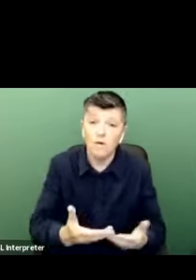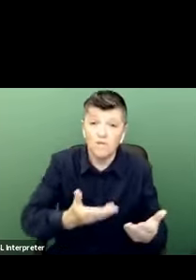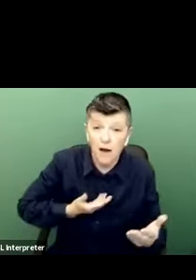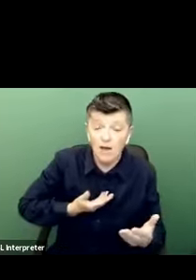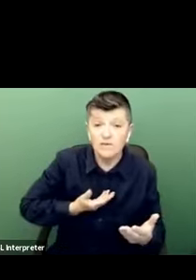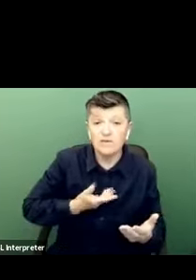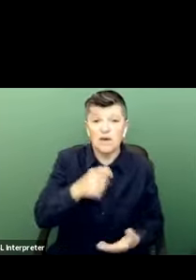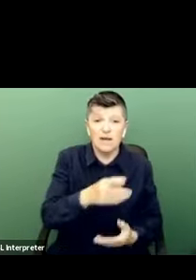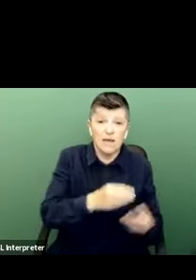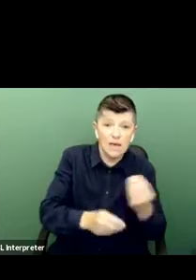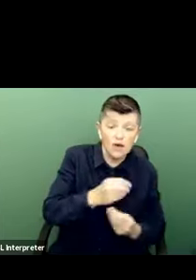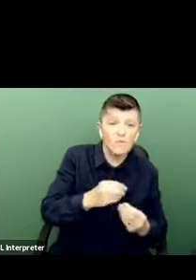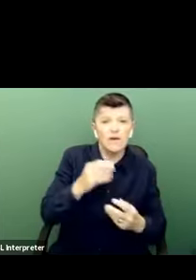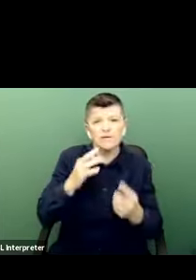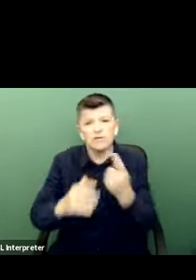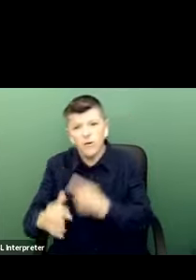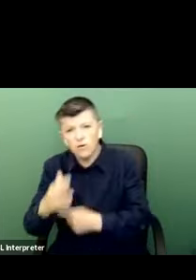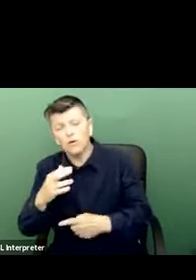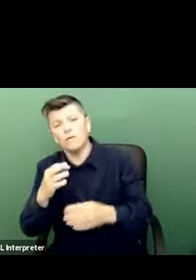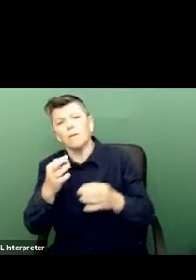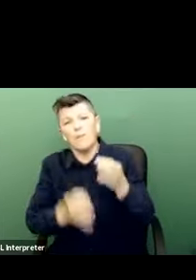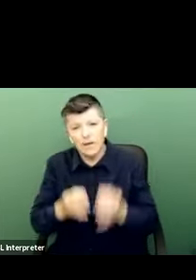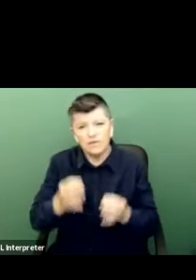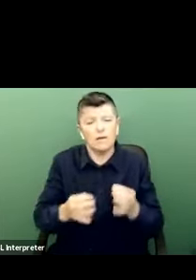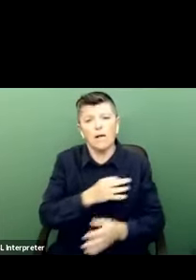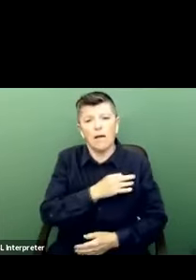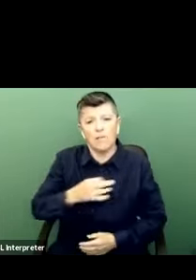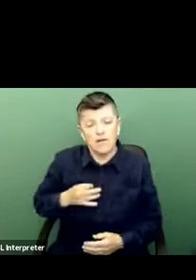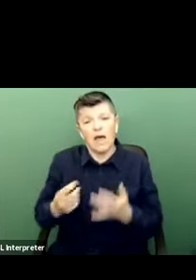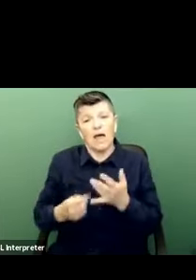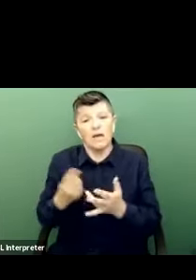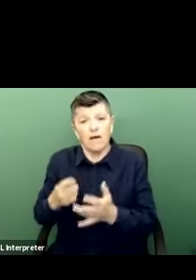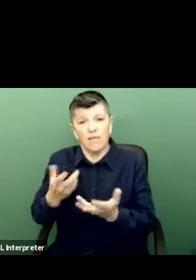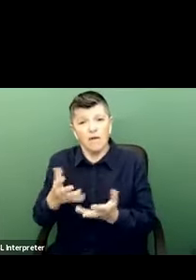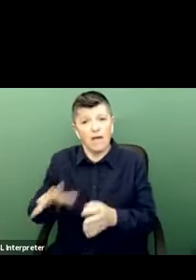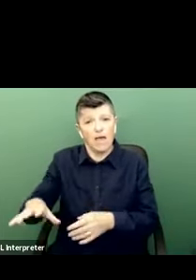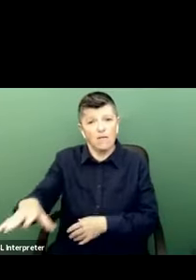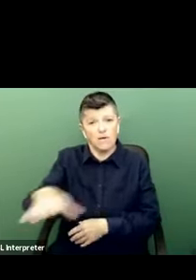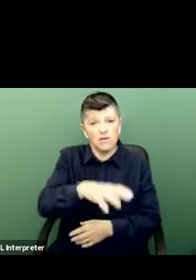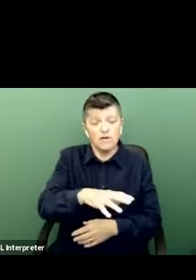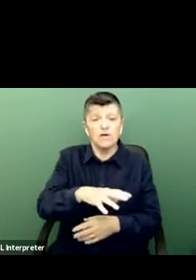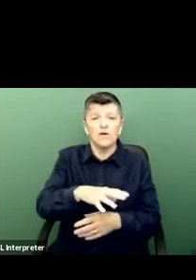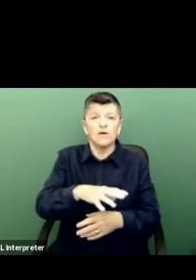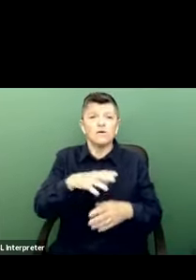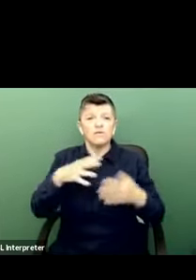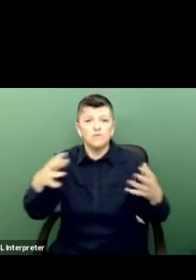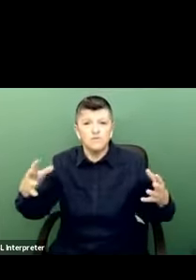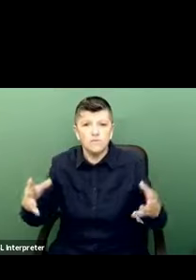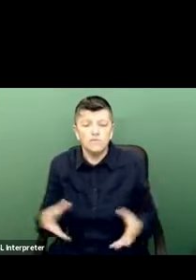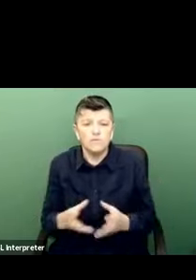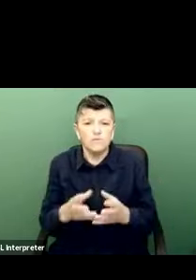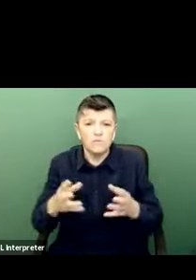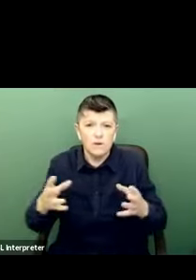their ethical acceptance would depend on a variety of social features such as actual educational